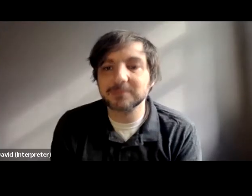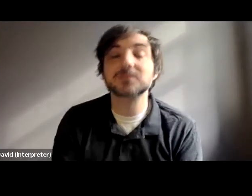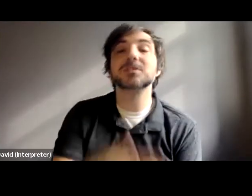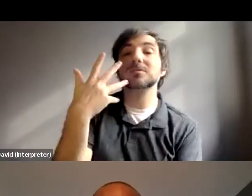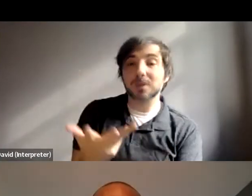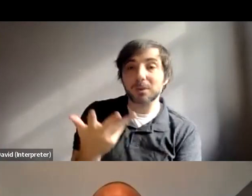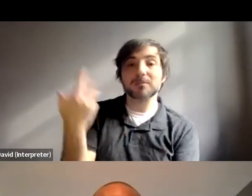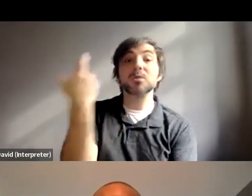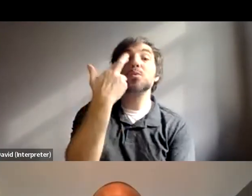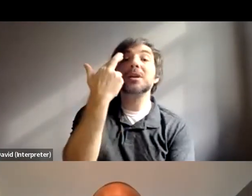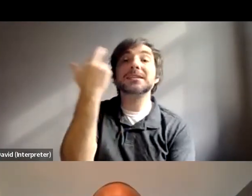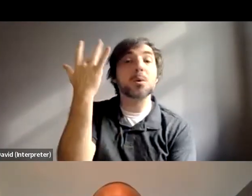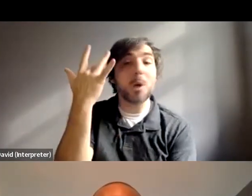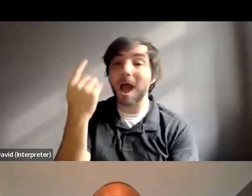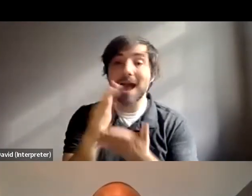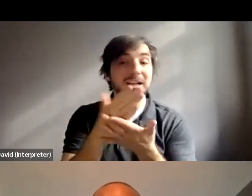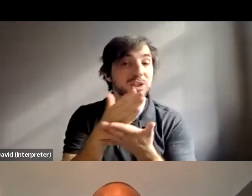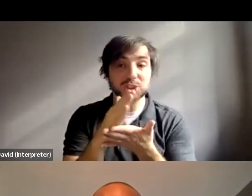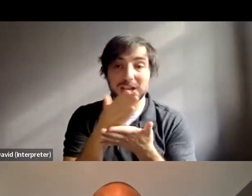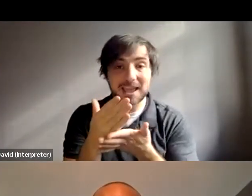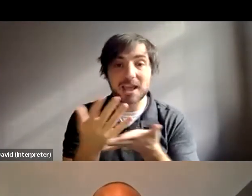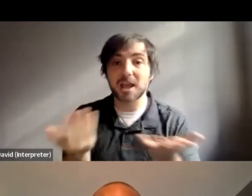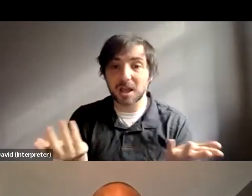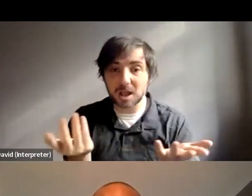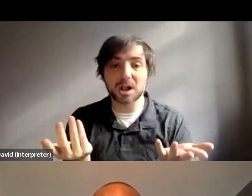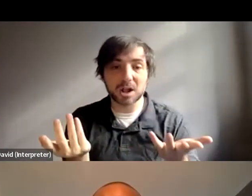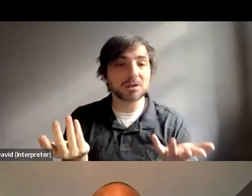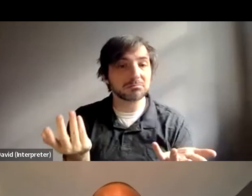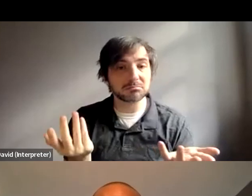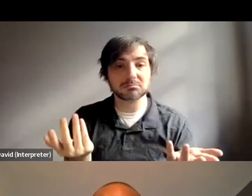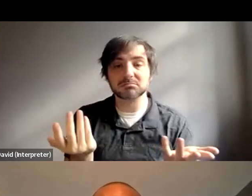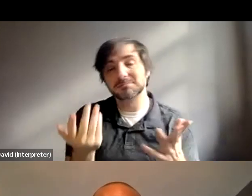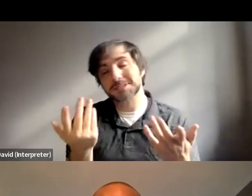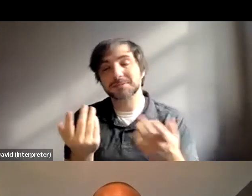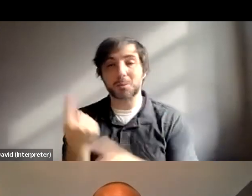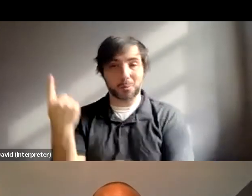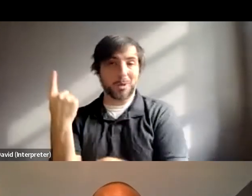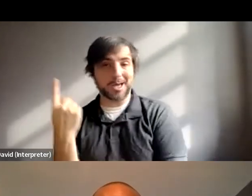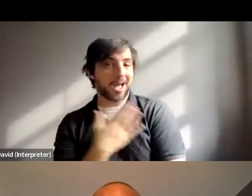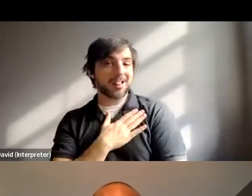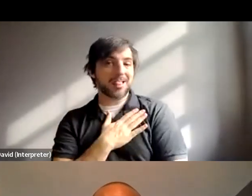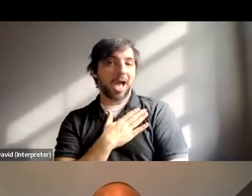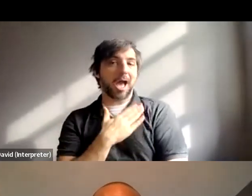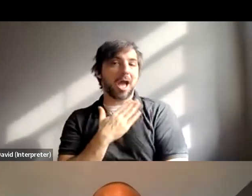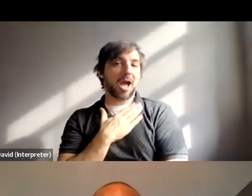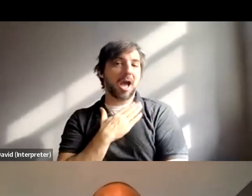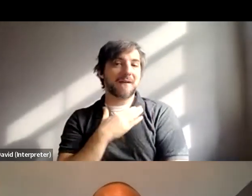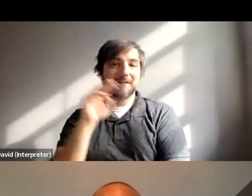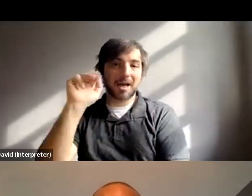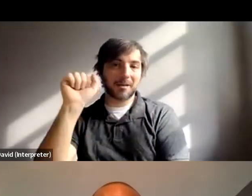, aside from the fact that I love mascot s, and I do a lot of audio description, you